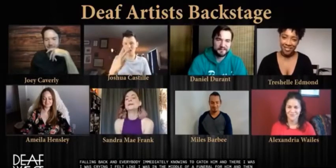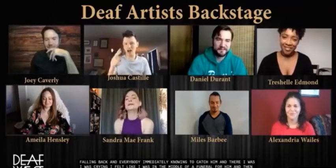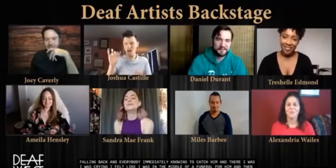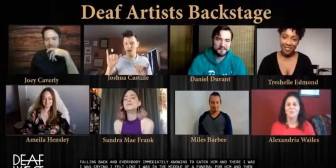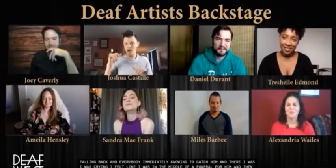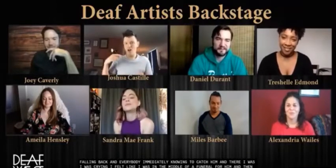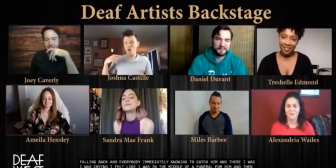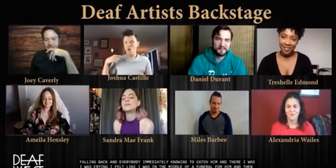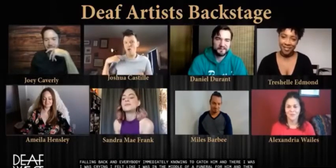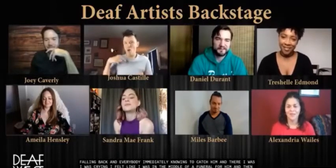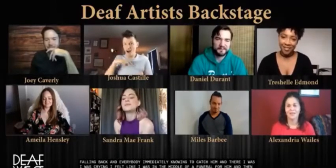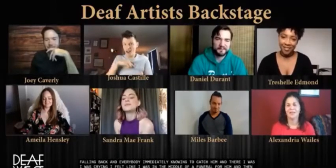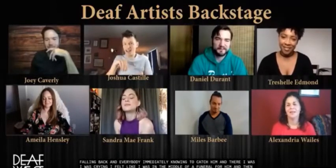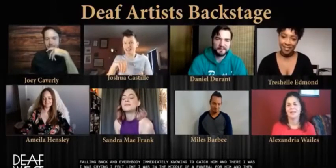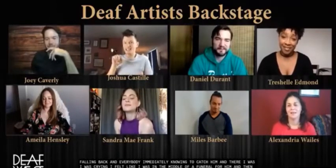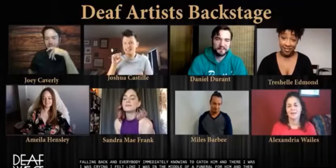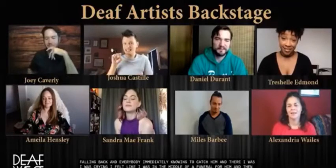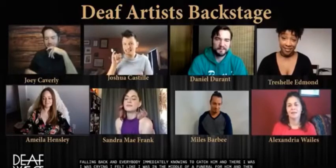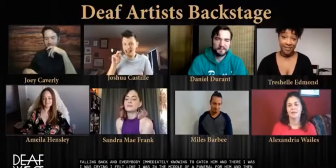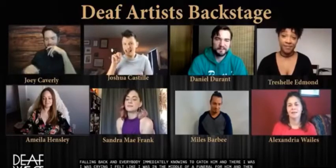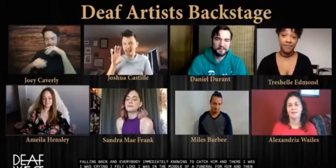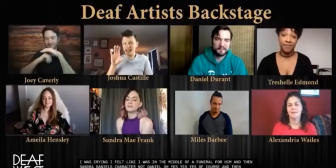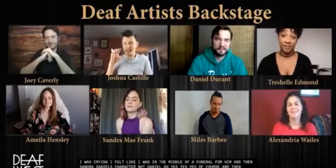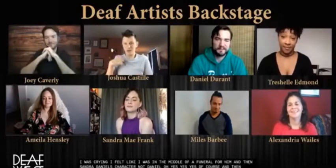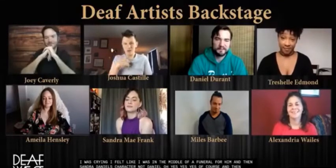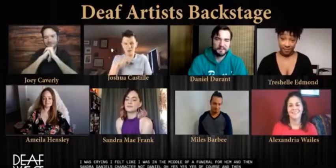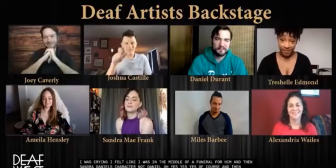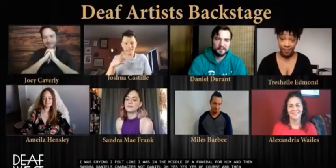And you could feel that kinetic moment of them coming together.